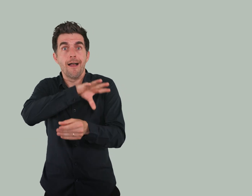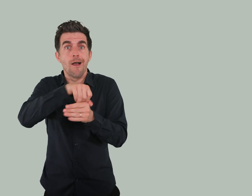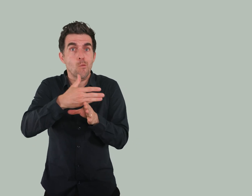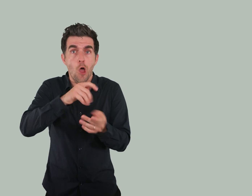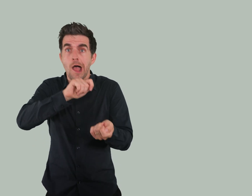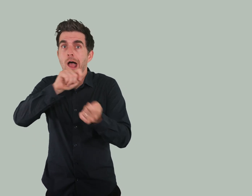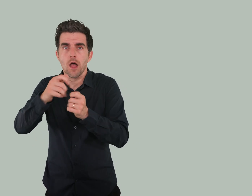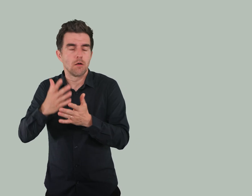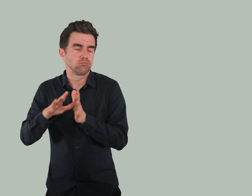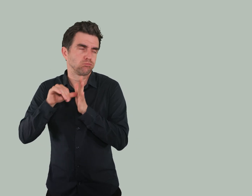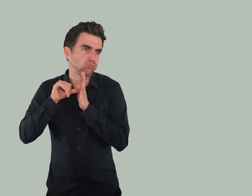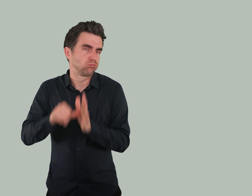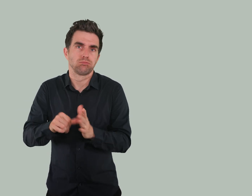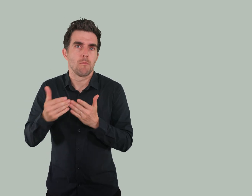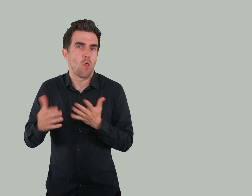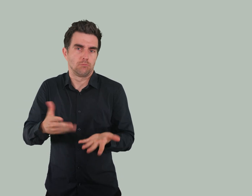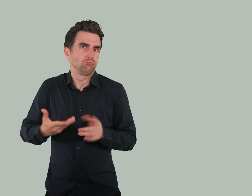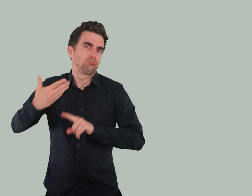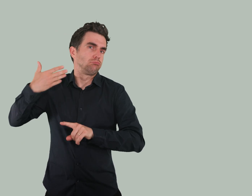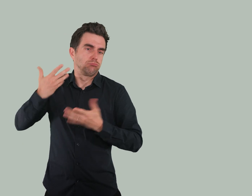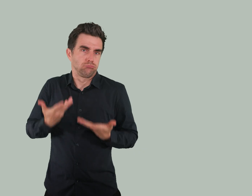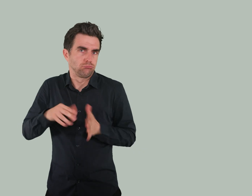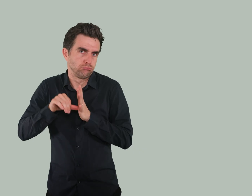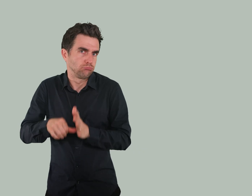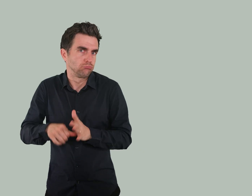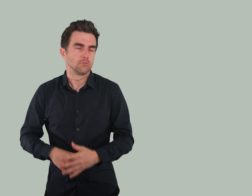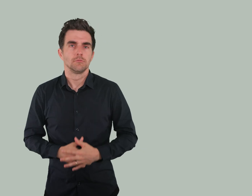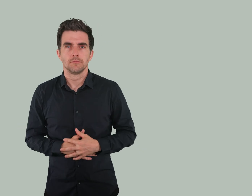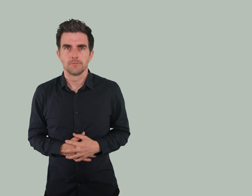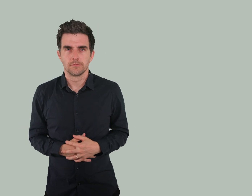That is one of the reasons the transition into work has become more difficult.